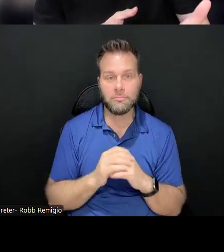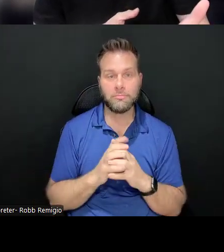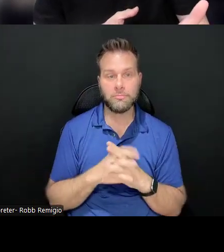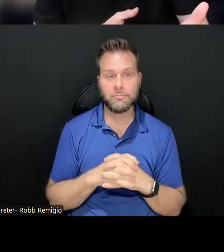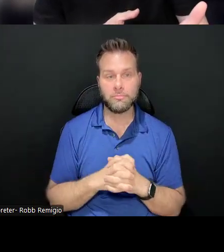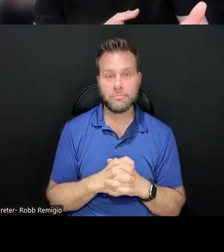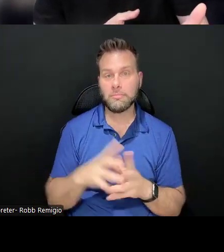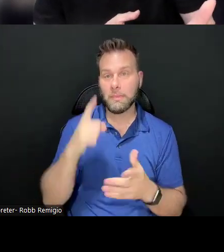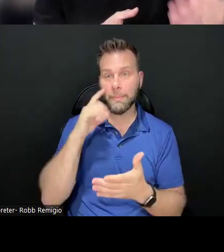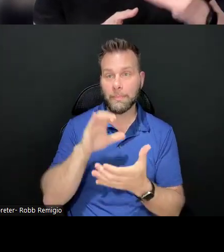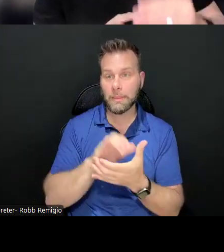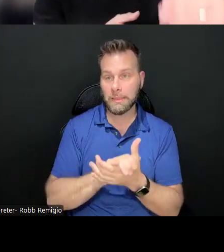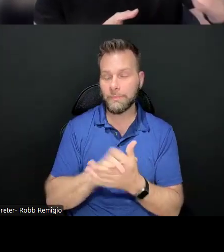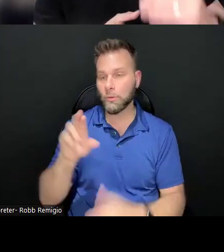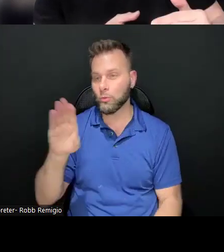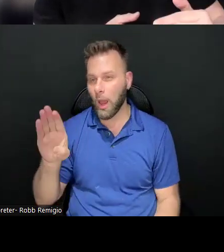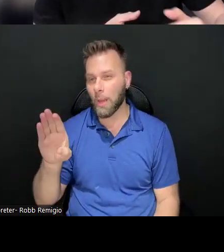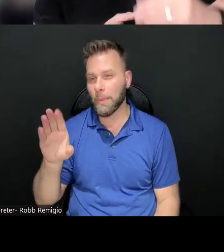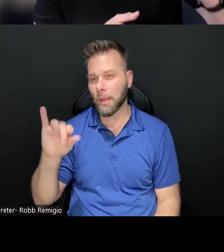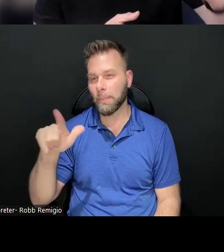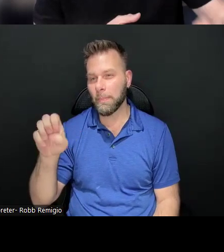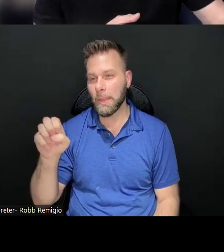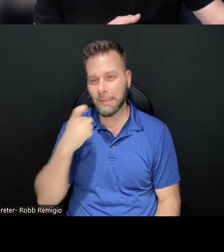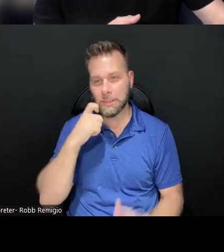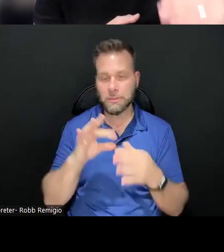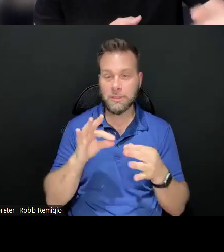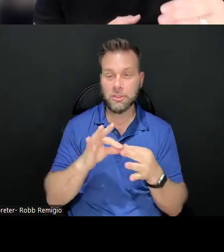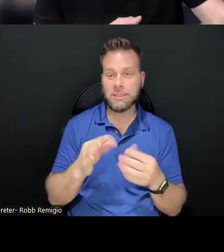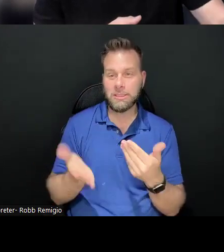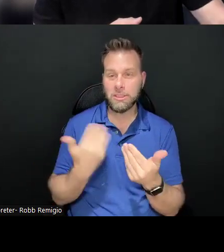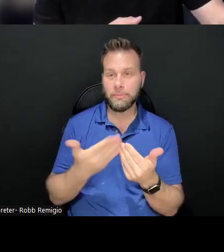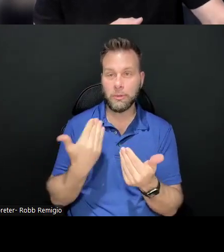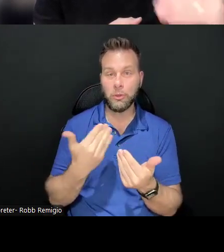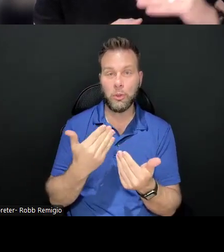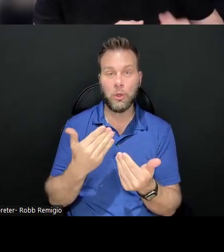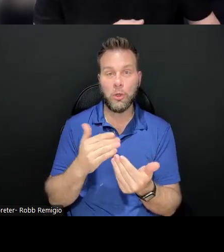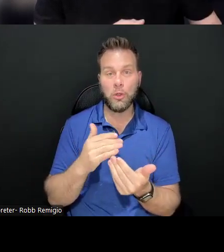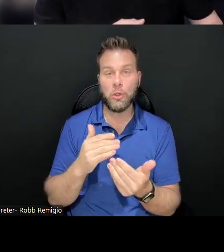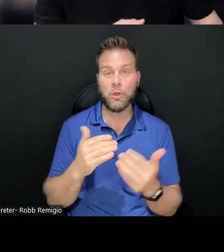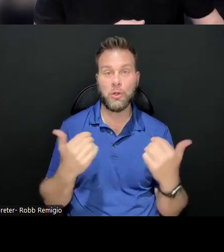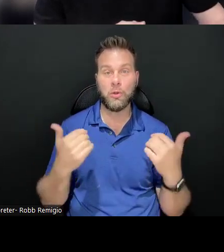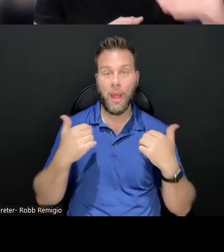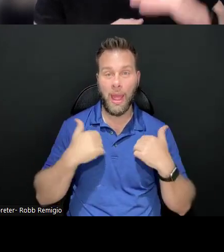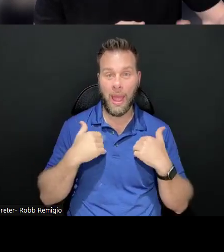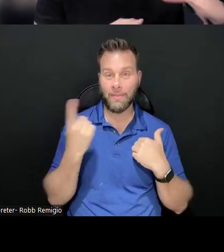It is, as I believe both Camille and Rob mentioned, much cheaper to put something in in